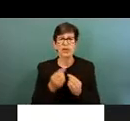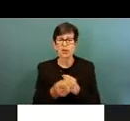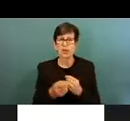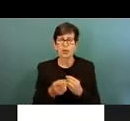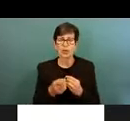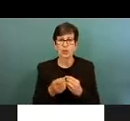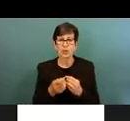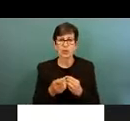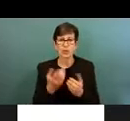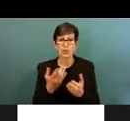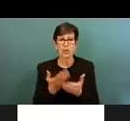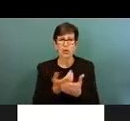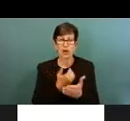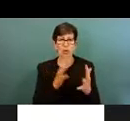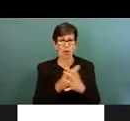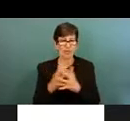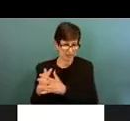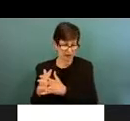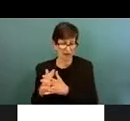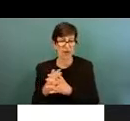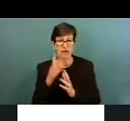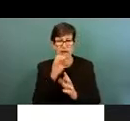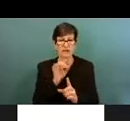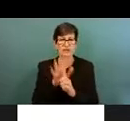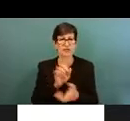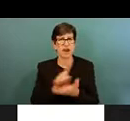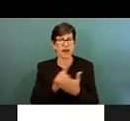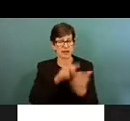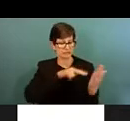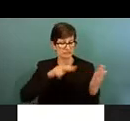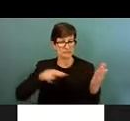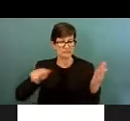website so that you can access the dashboards that we'll be talking about.